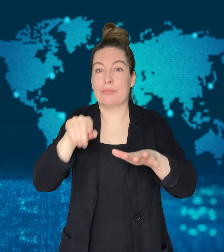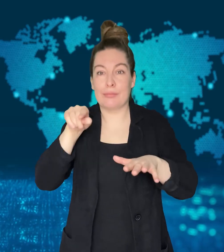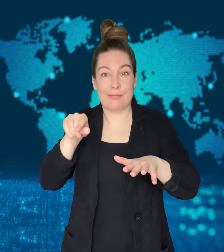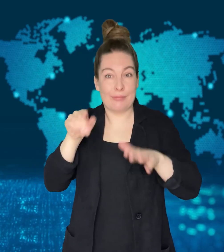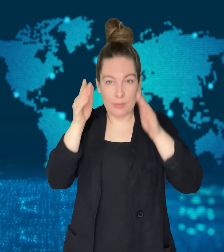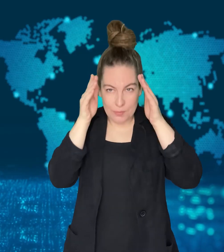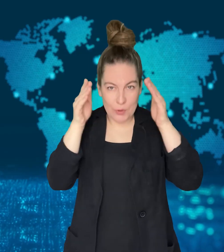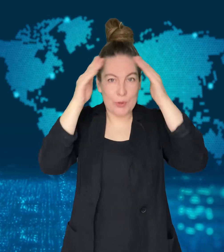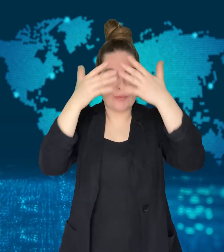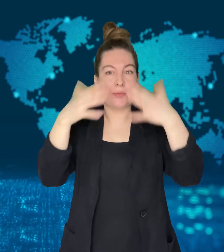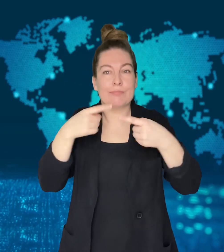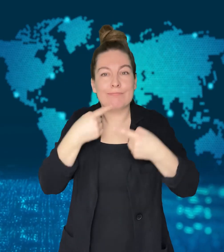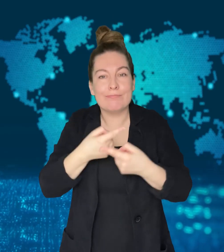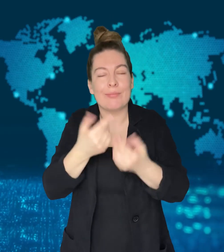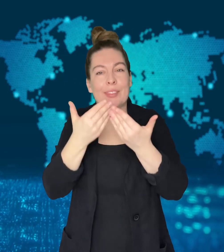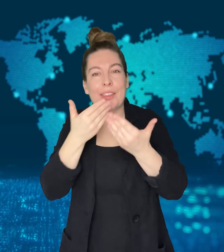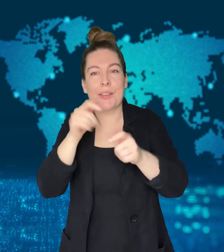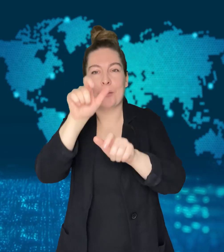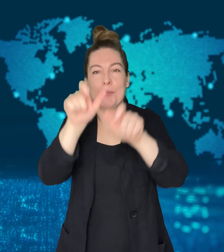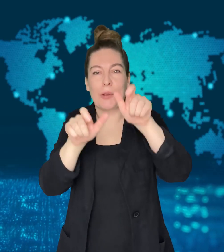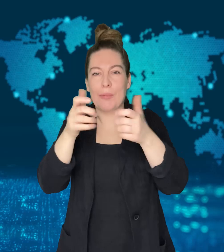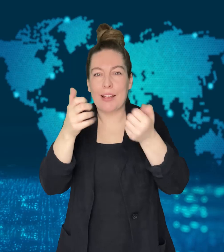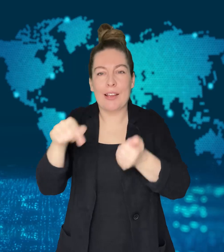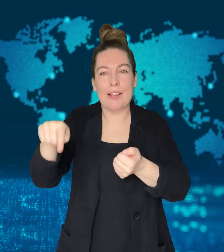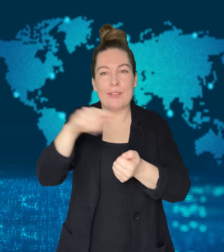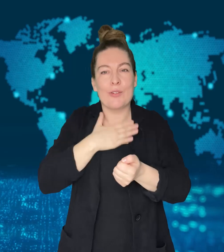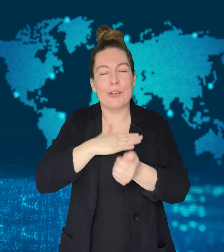their notes and prayers, including children